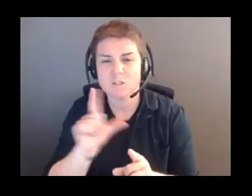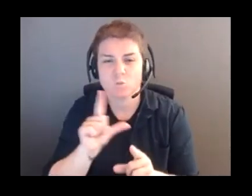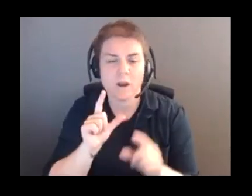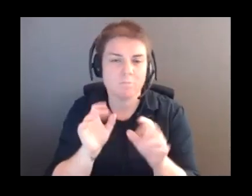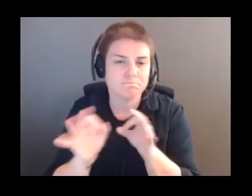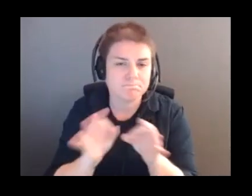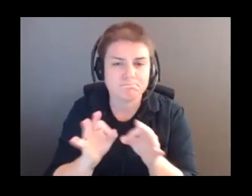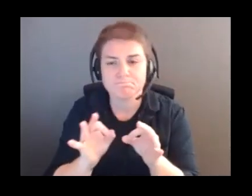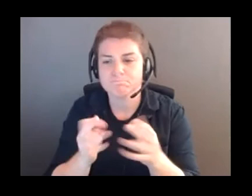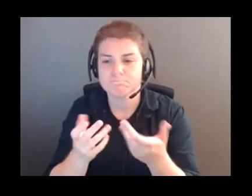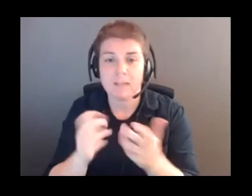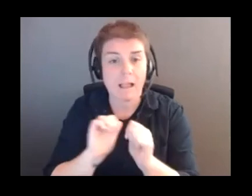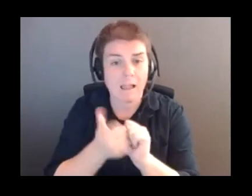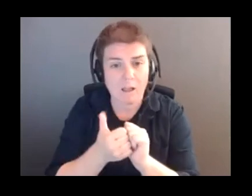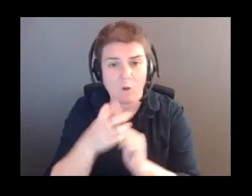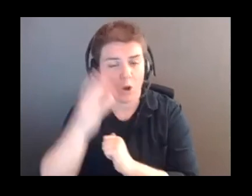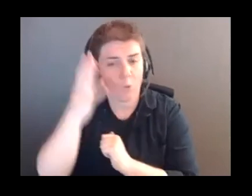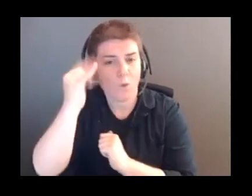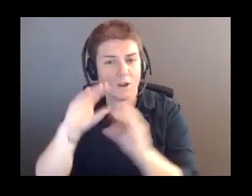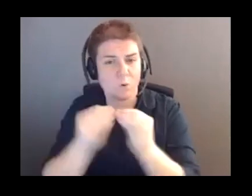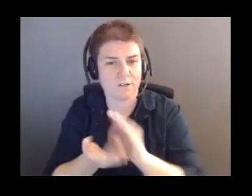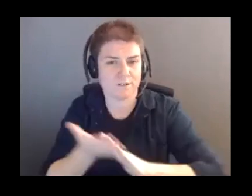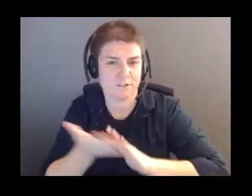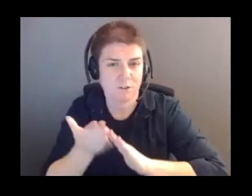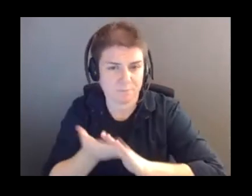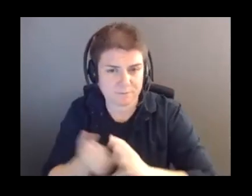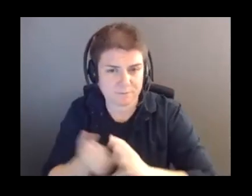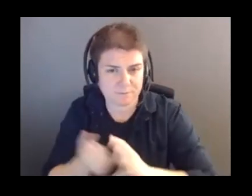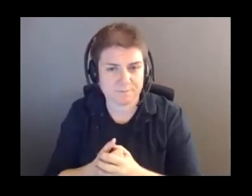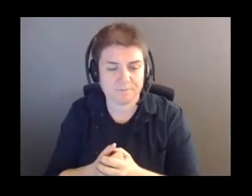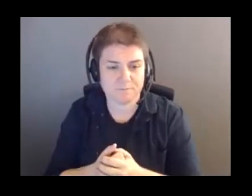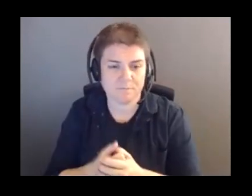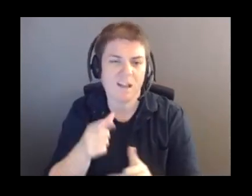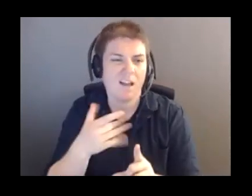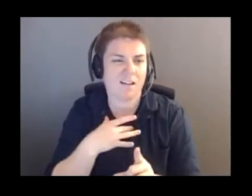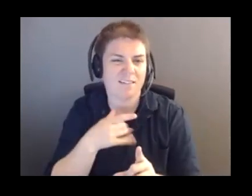how and why your organization operates. I like to compare this section to the thesis